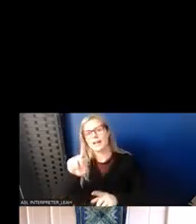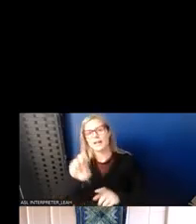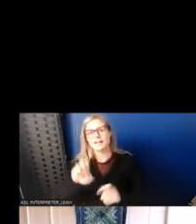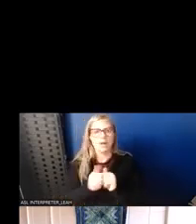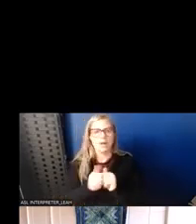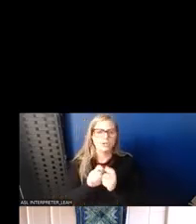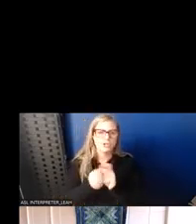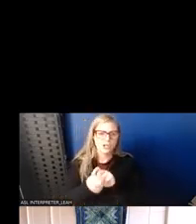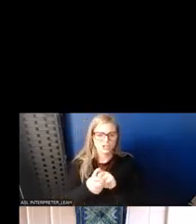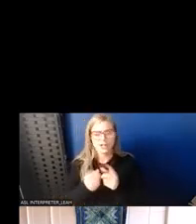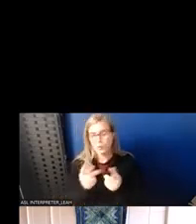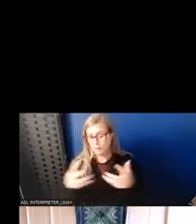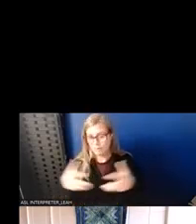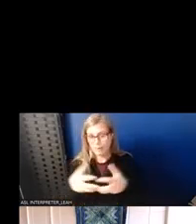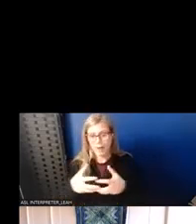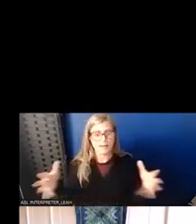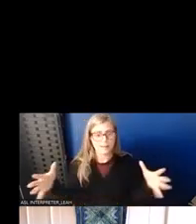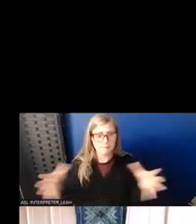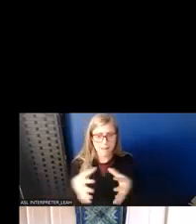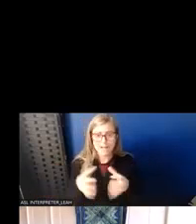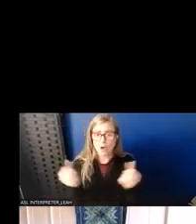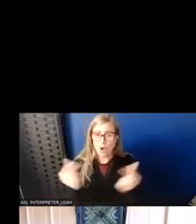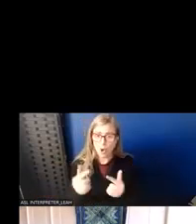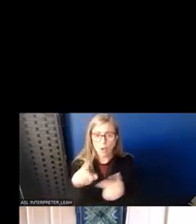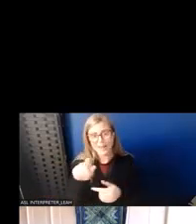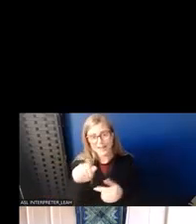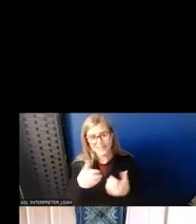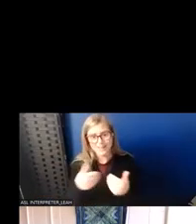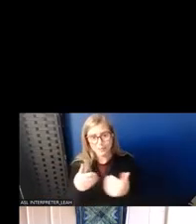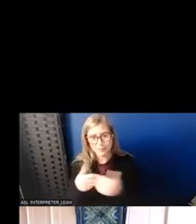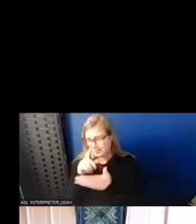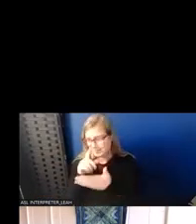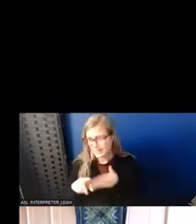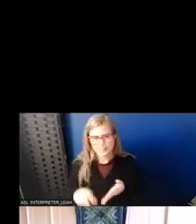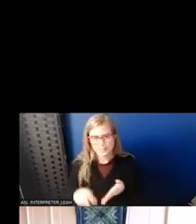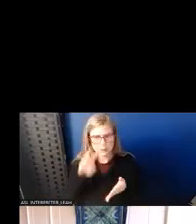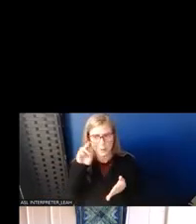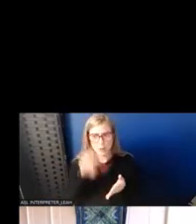individual studies and looked at what are the global patterns of shifts and change?